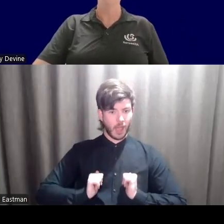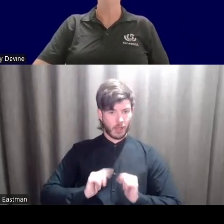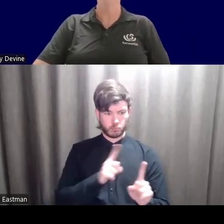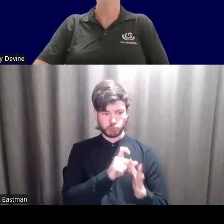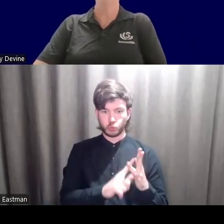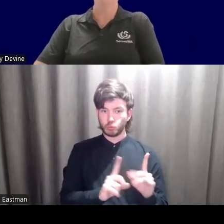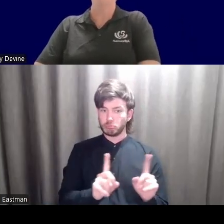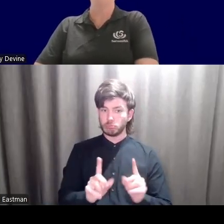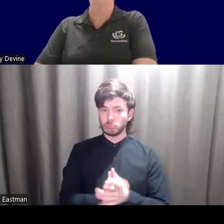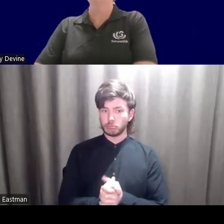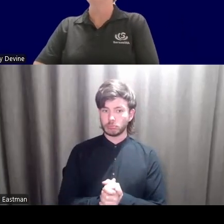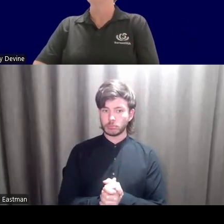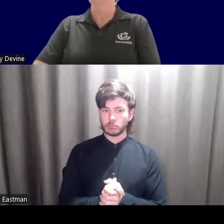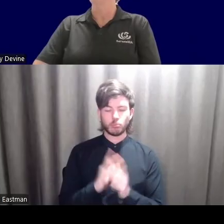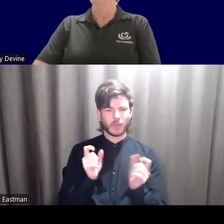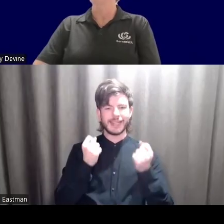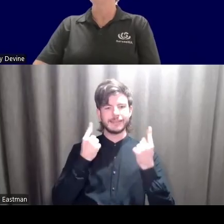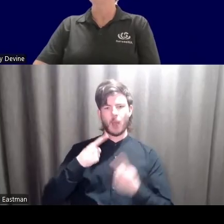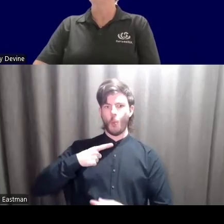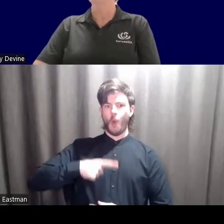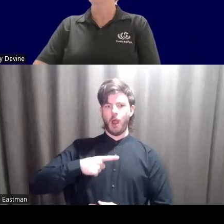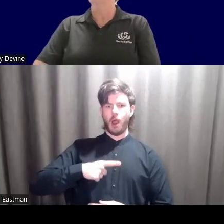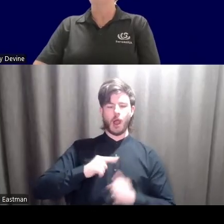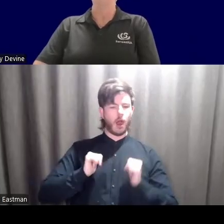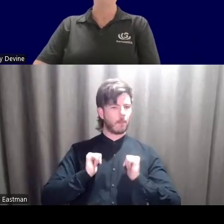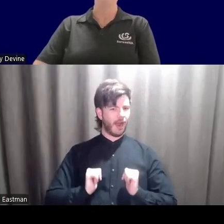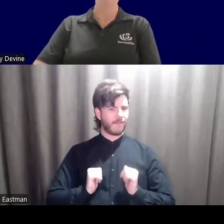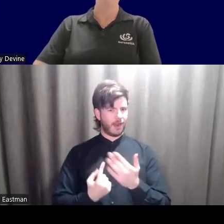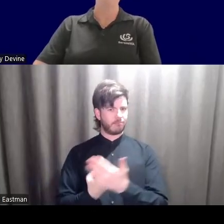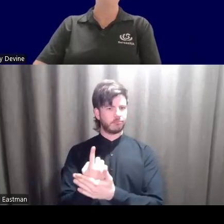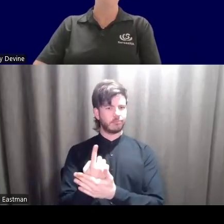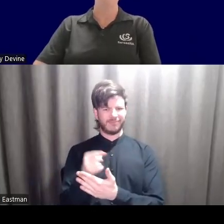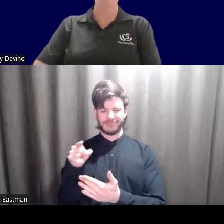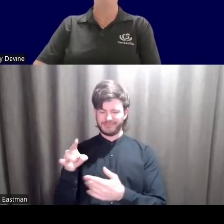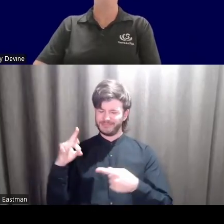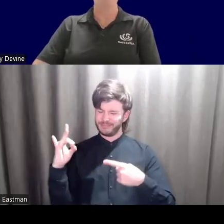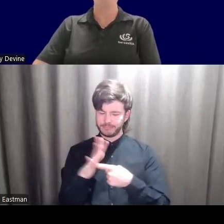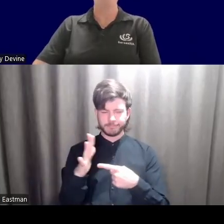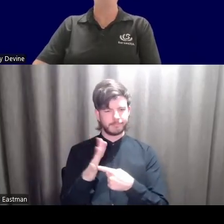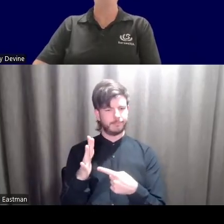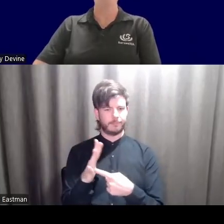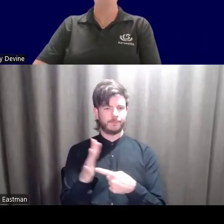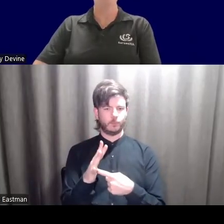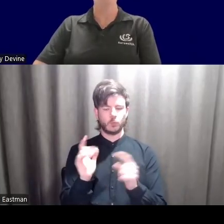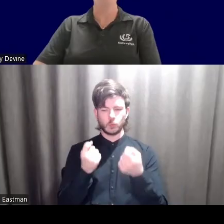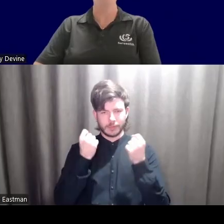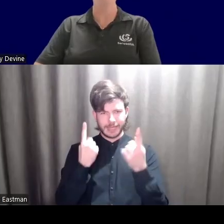Understanding the function of a behaviour is key to understanding how that behaviour developed and